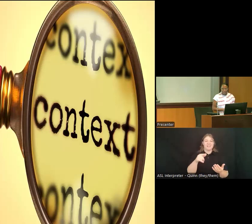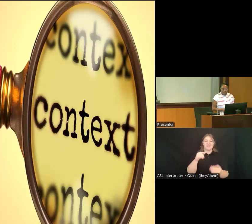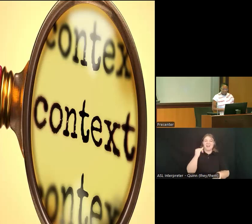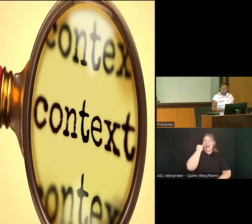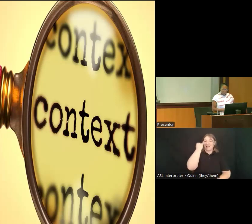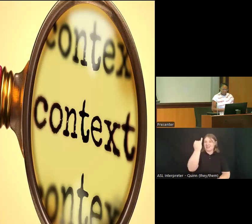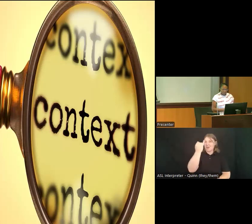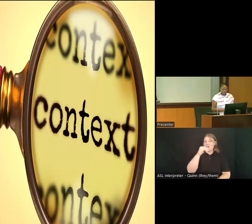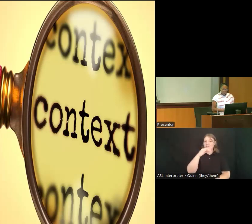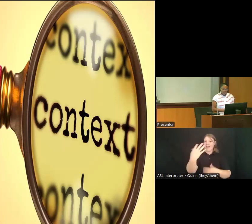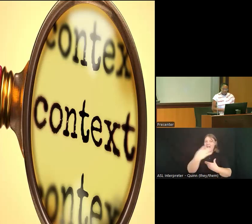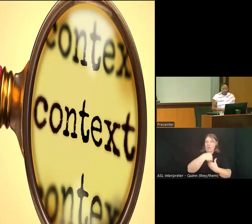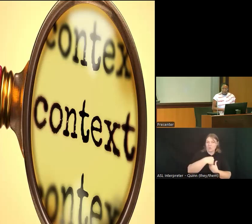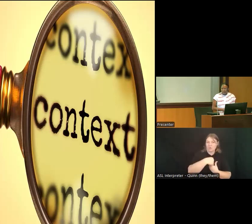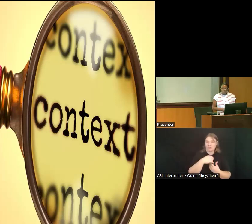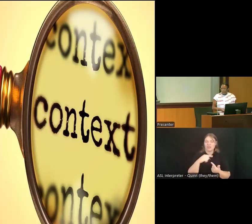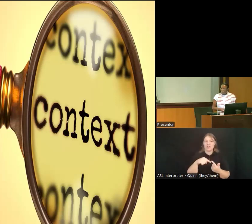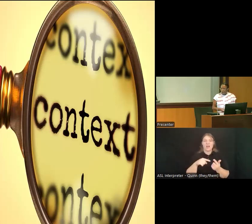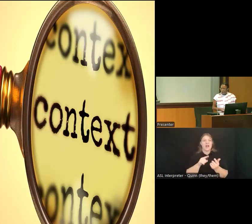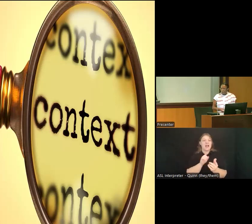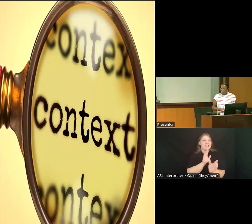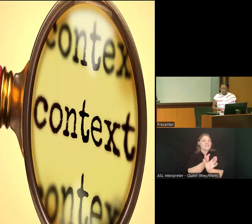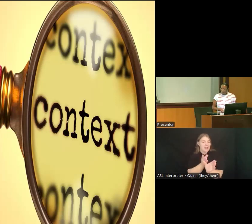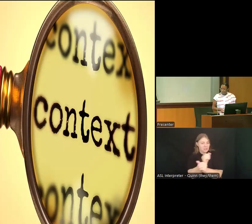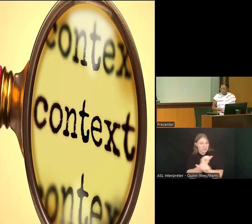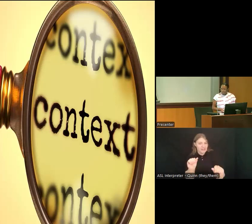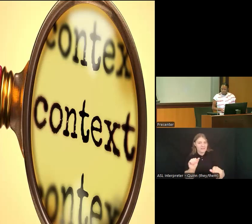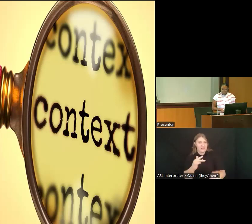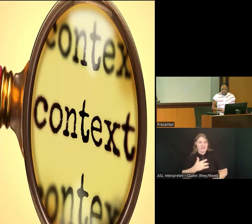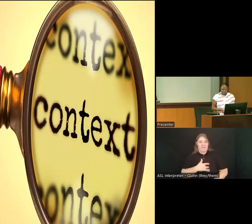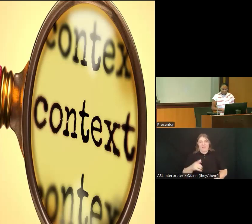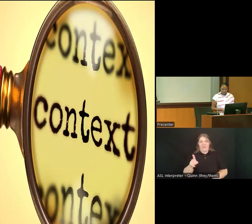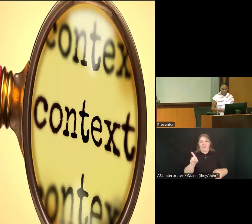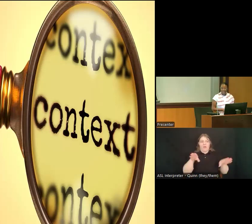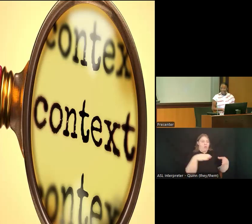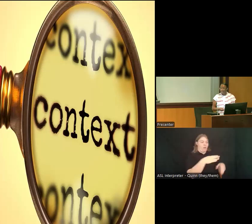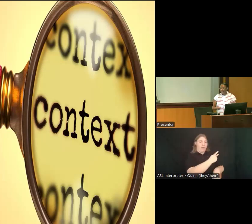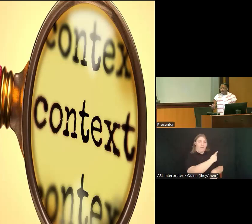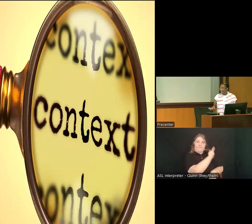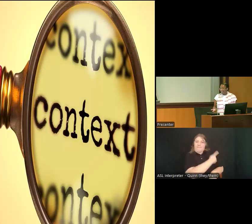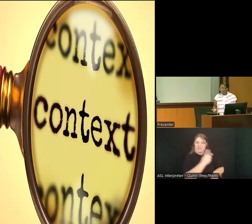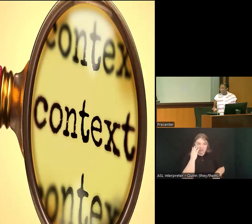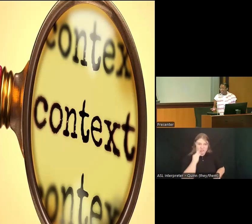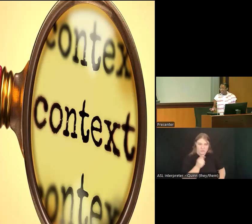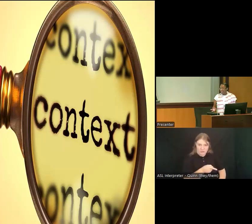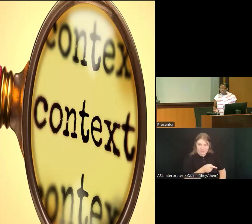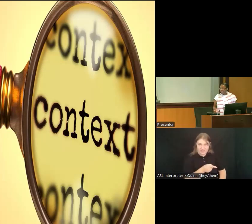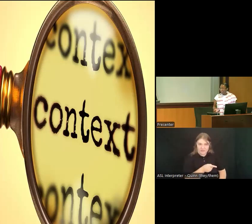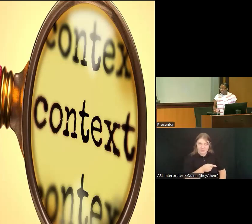psychological safety our mind often goes to the patient experience and this conversation is going